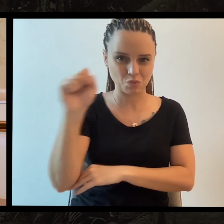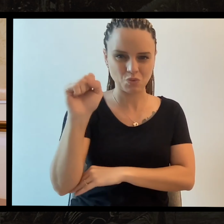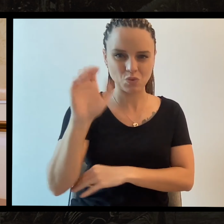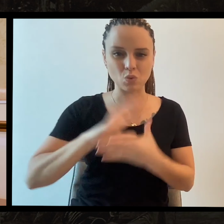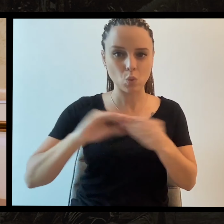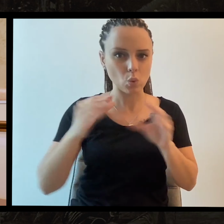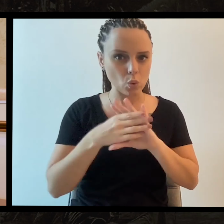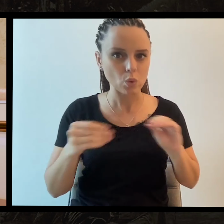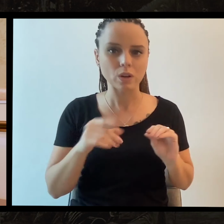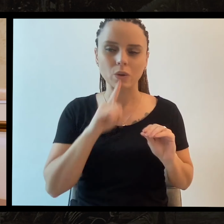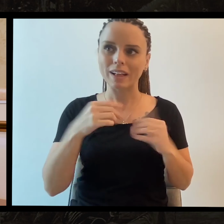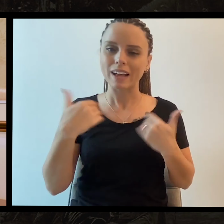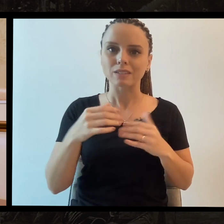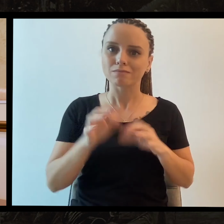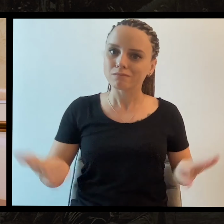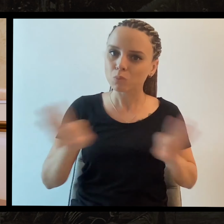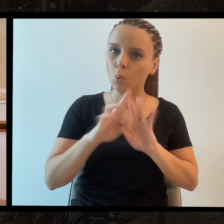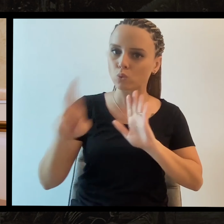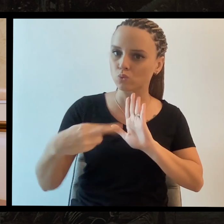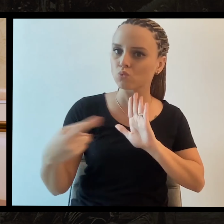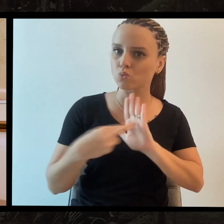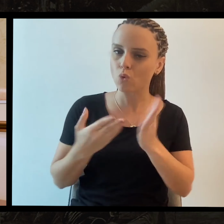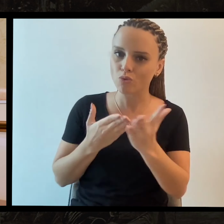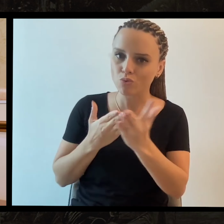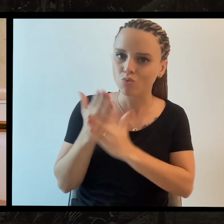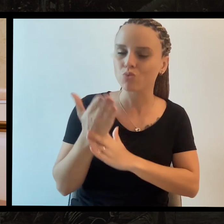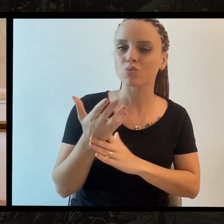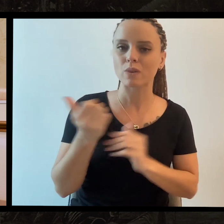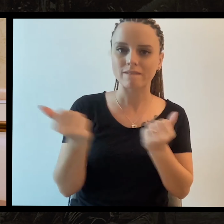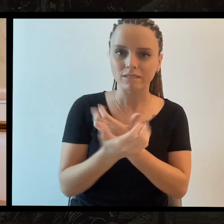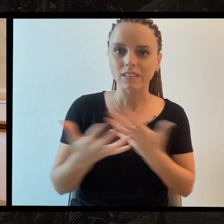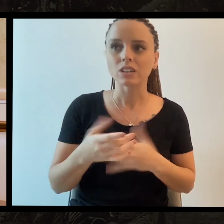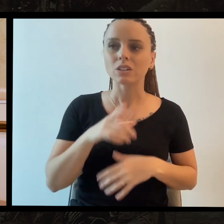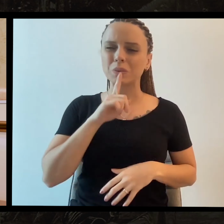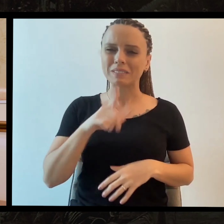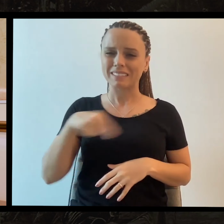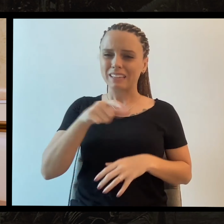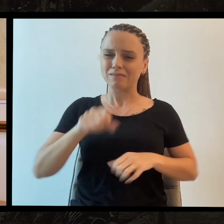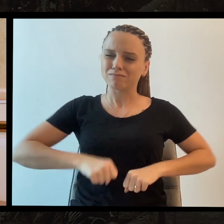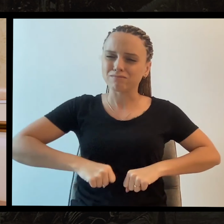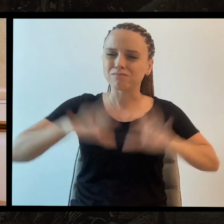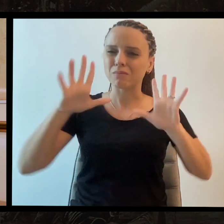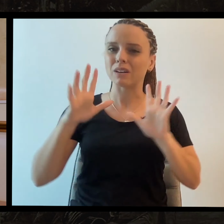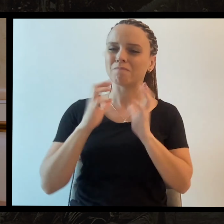and they played crucial leading roles throughout. And they also made tremendous sacrifices for Texas throughout the war.